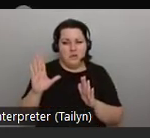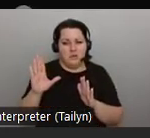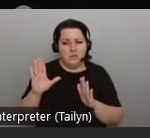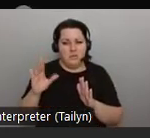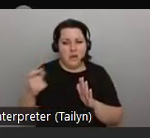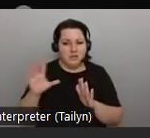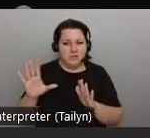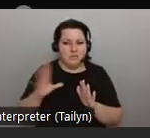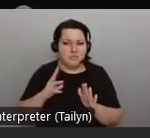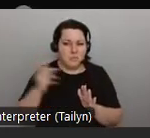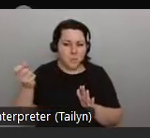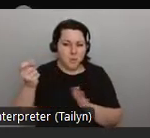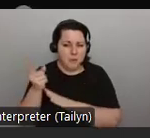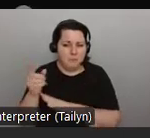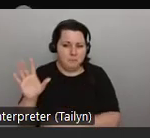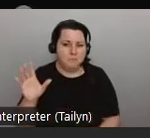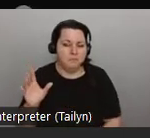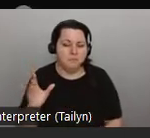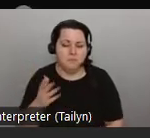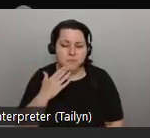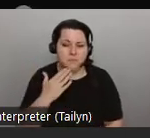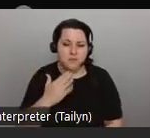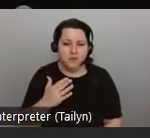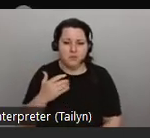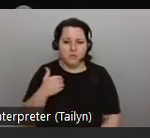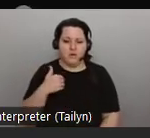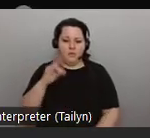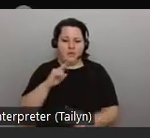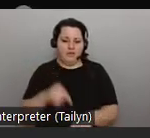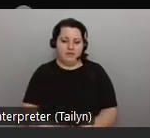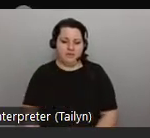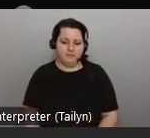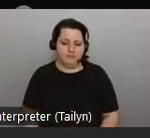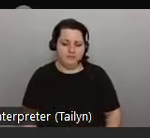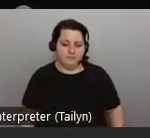with charts. I see a raised hand, I will get to you after the demonstration so please hold on